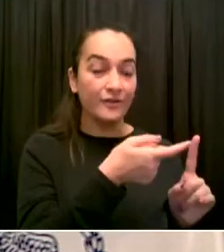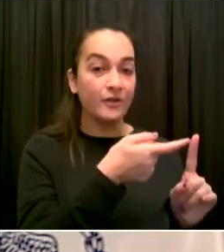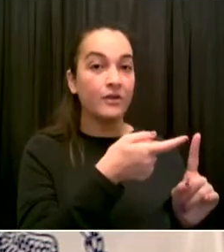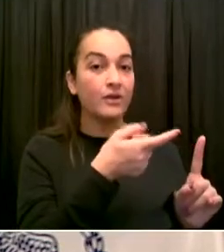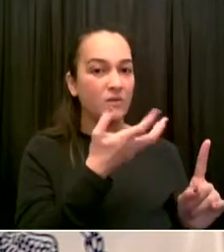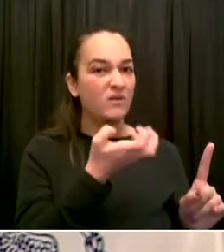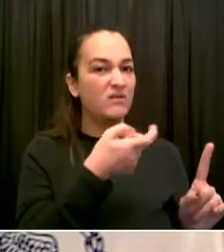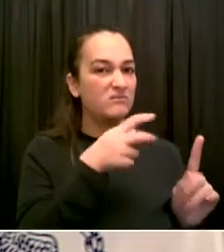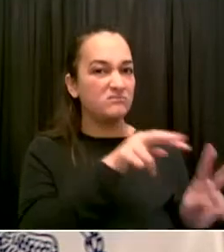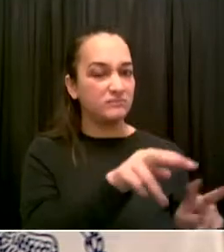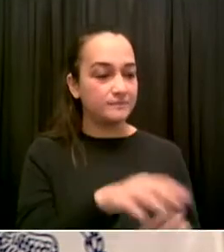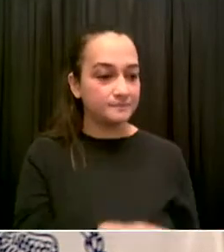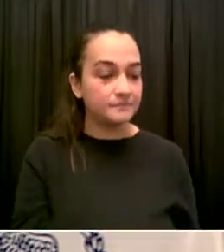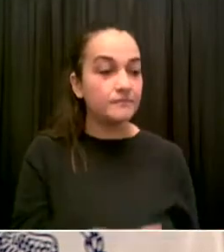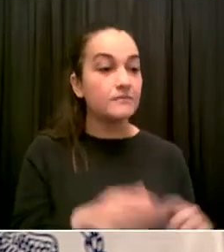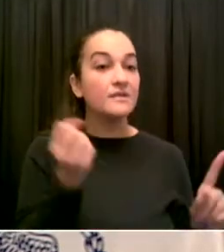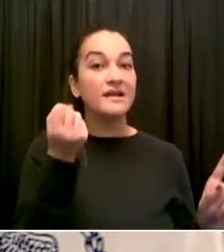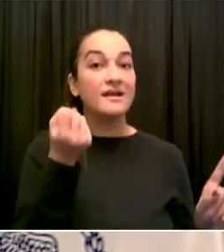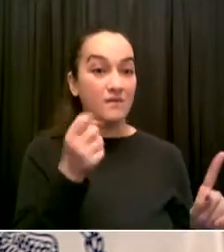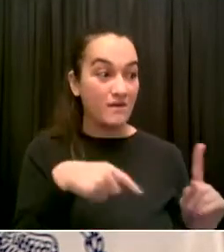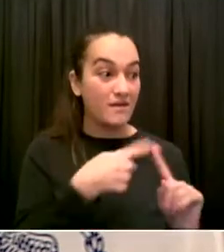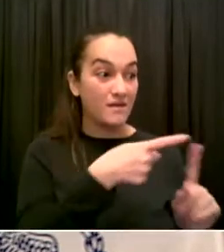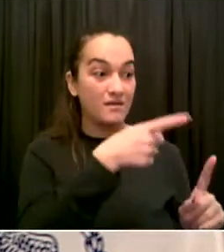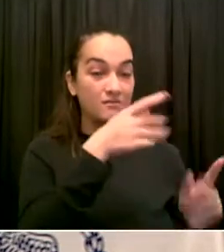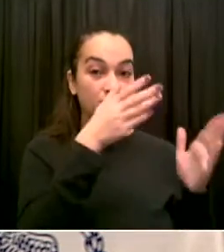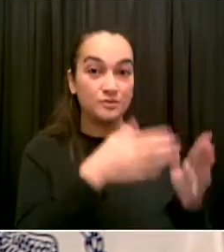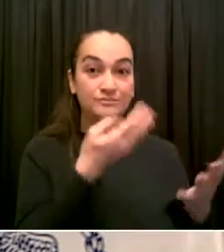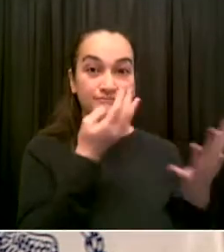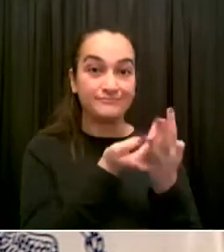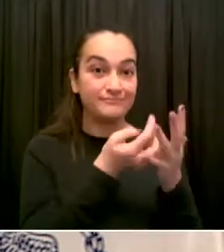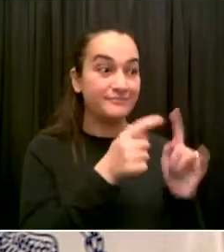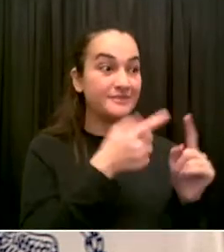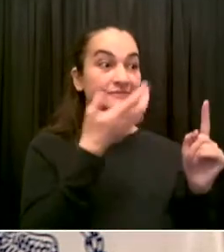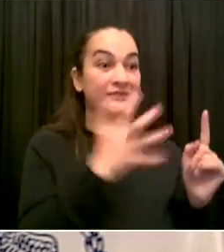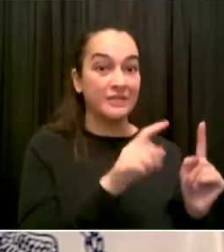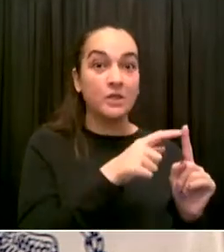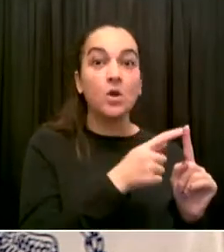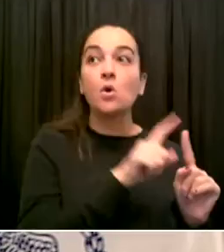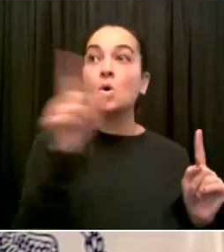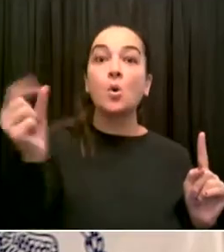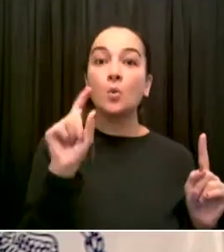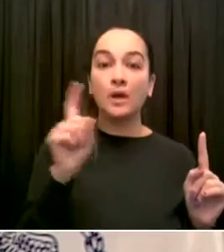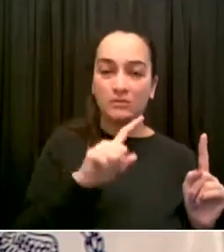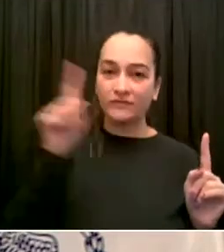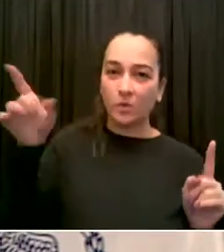HAS BEEN DESIGNED. WE NEED TO GET BACK TO FULLY FUNCTIONING.